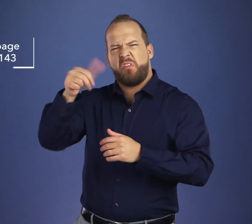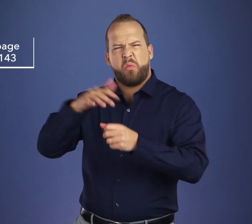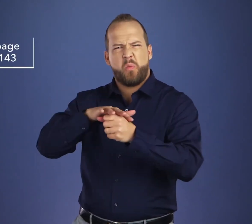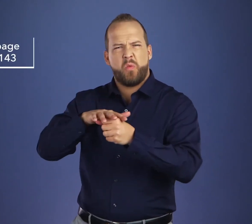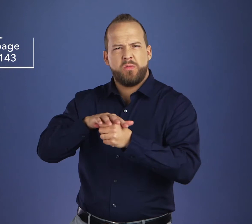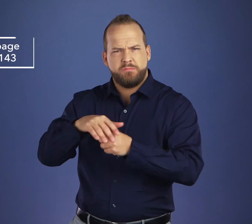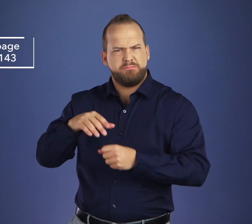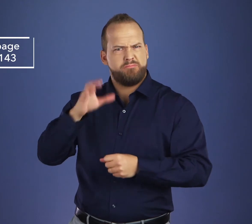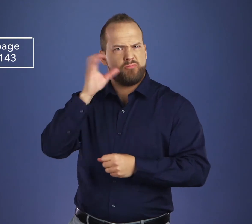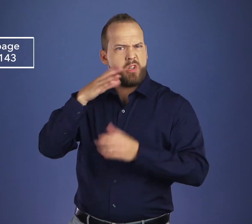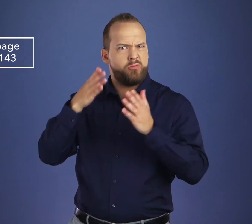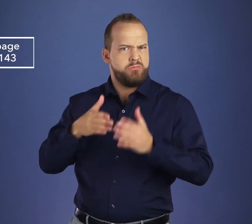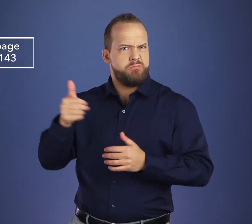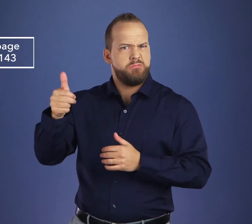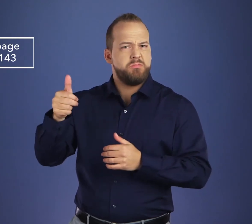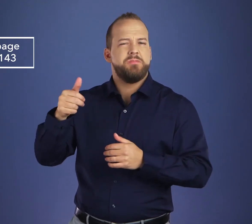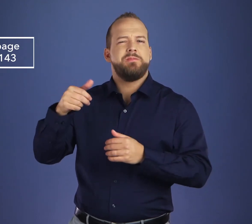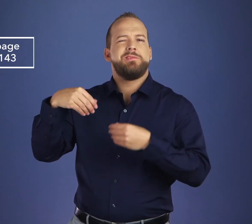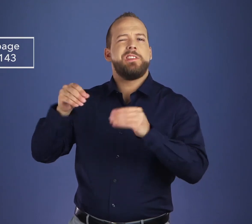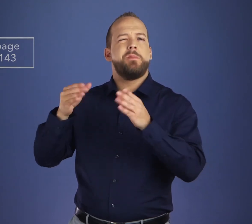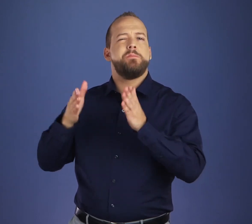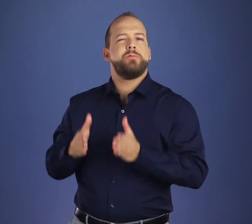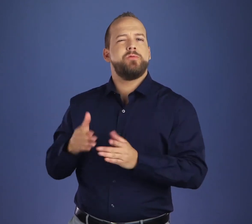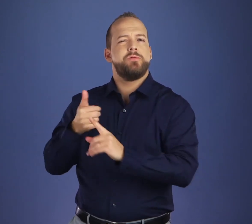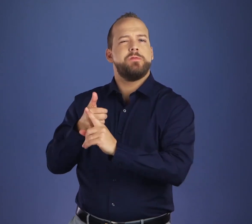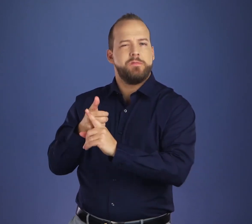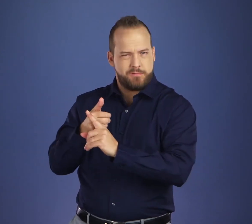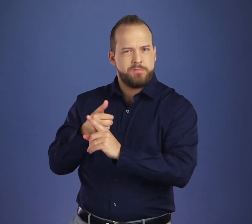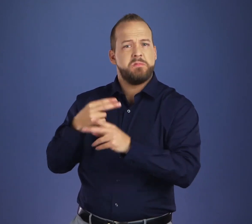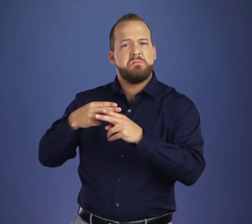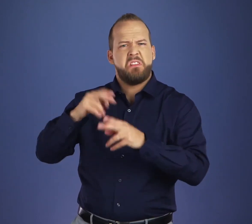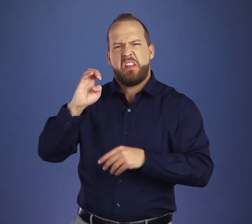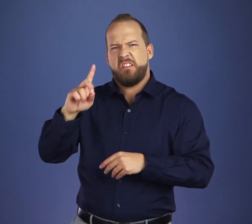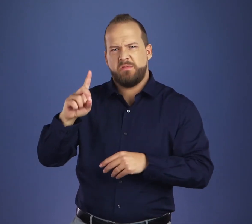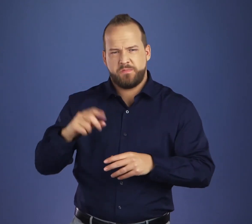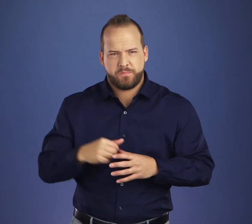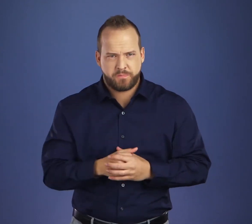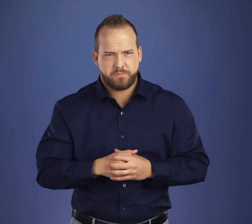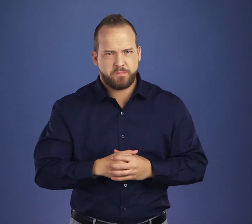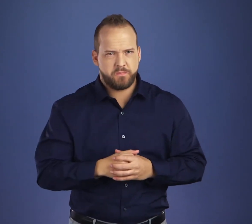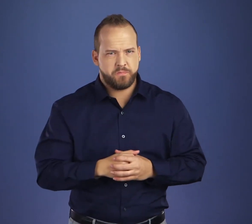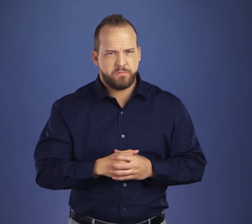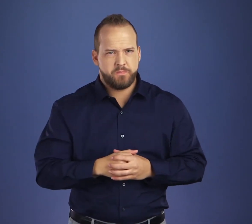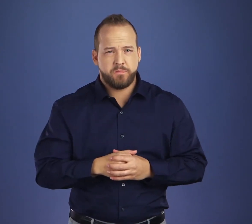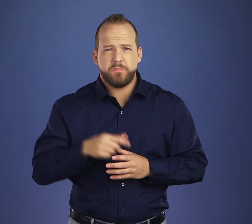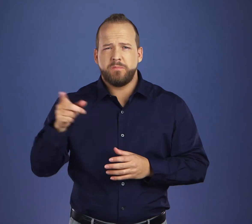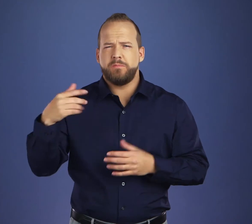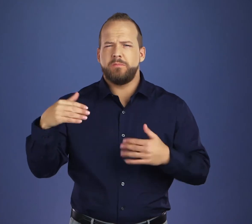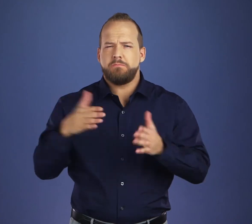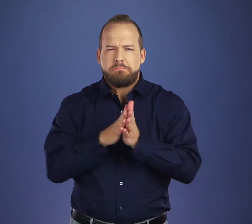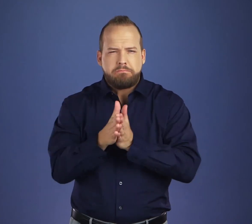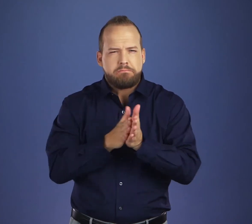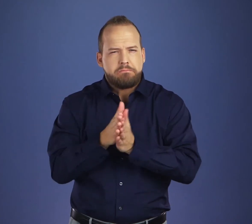Not long after the man with the double stigma knocked for admission, A.A.’s other group received into its membership